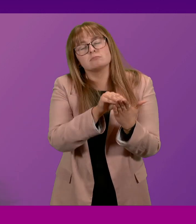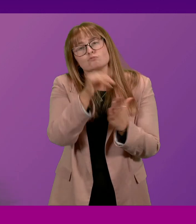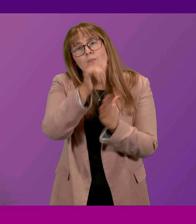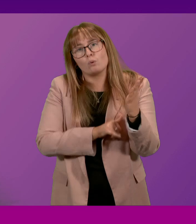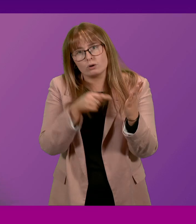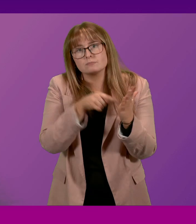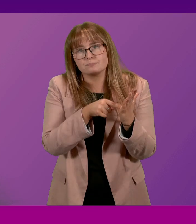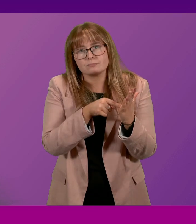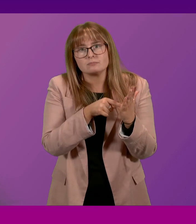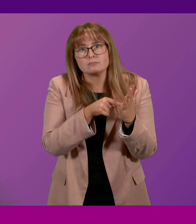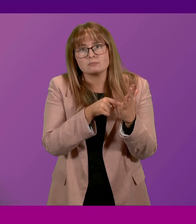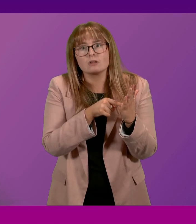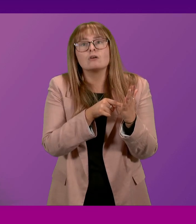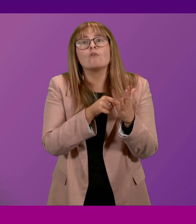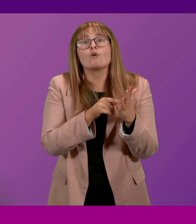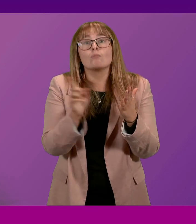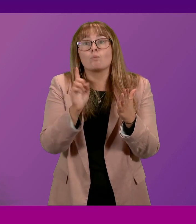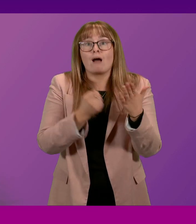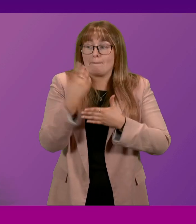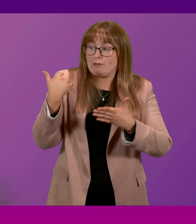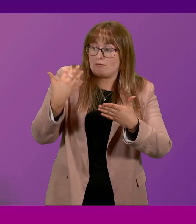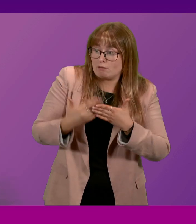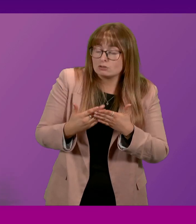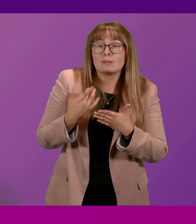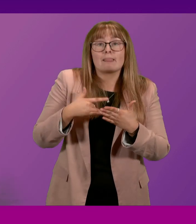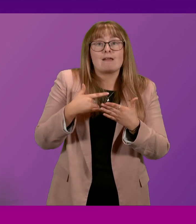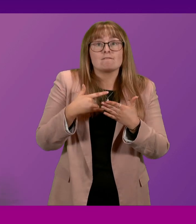encouraged us all, regardless of where we had come from, to live compatibly and happily